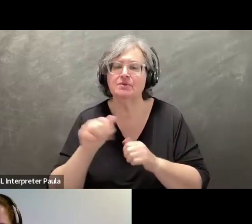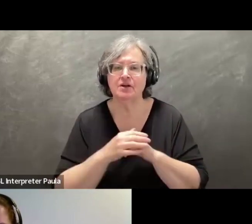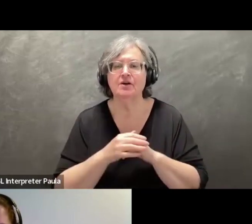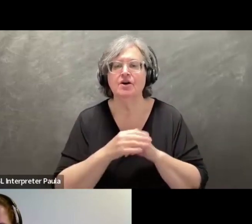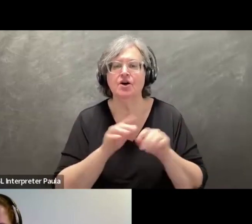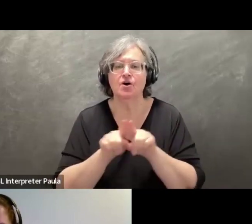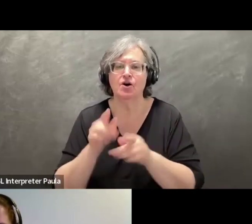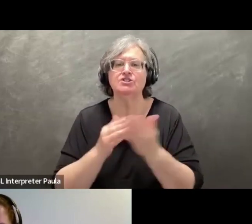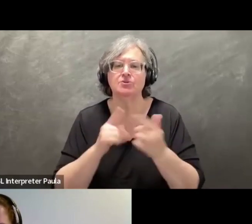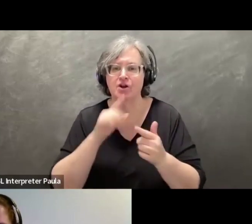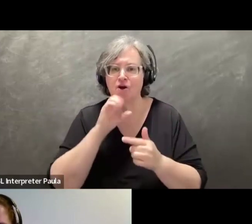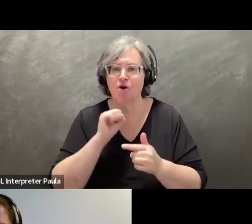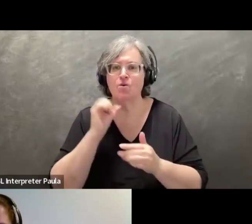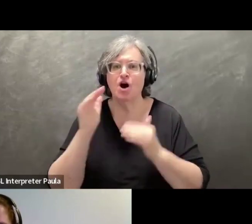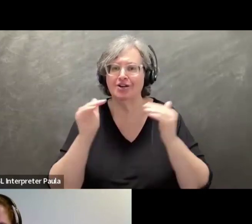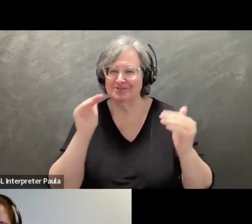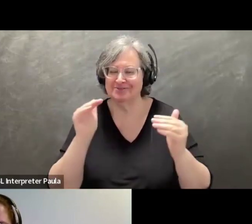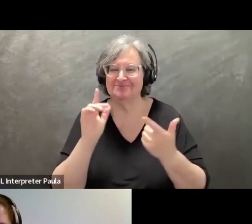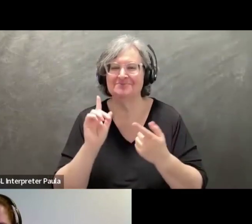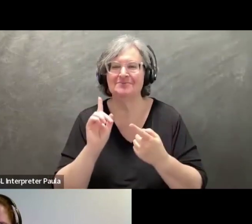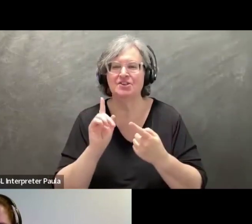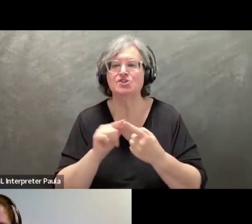some to older adults, to programs that provide legal